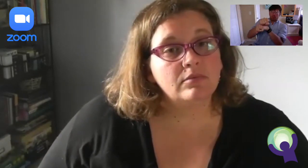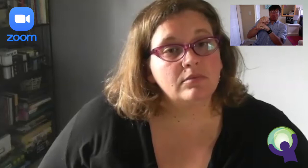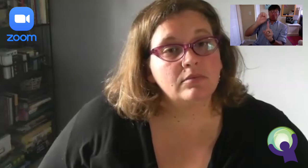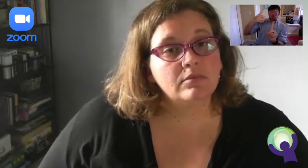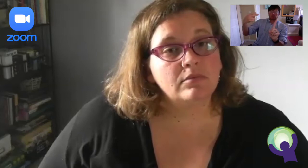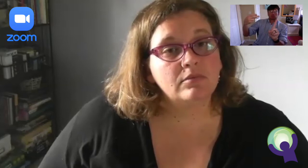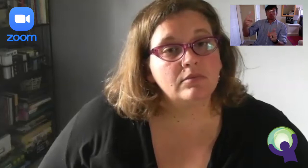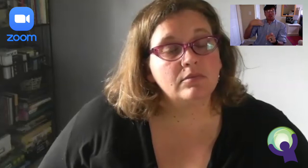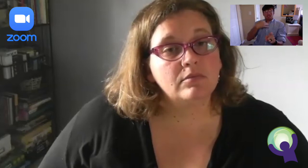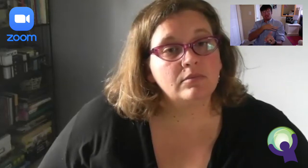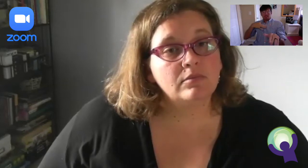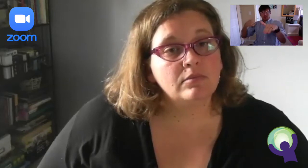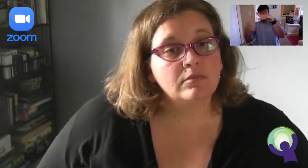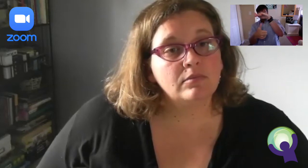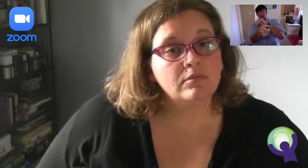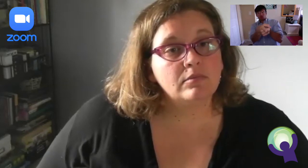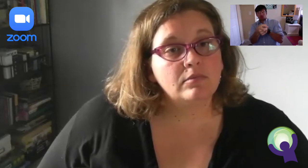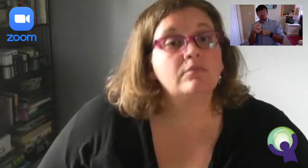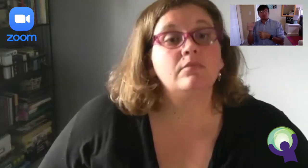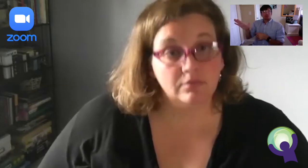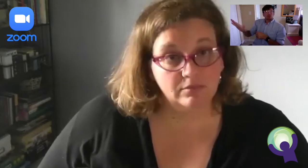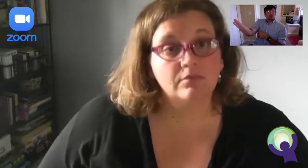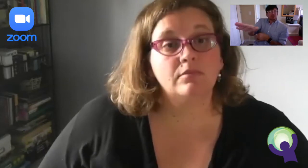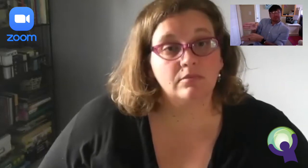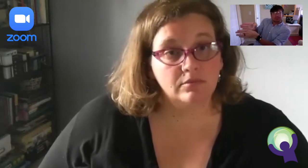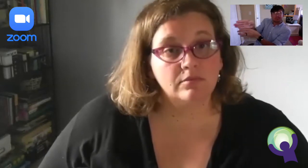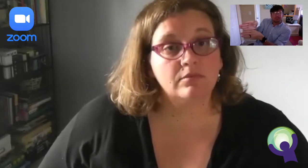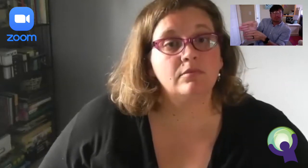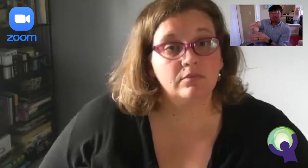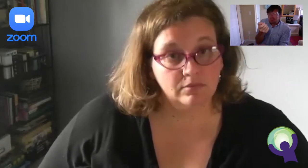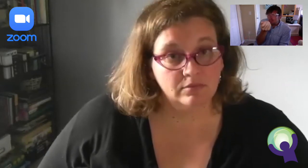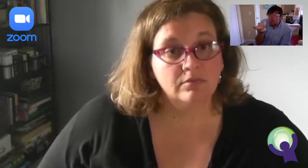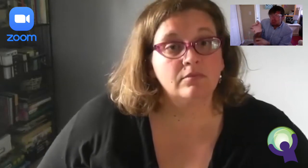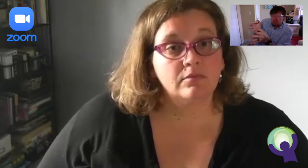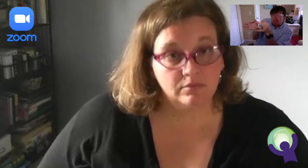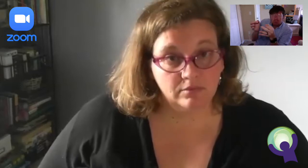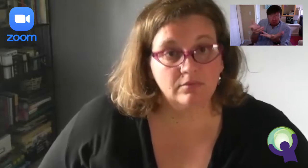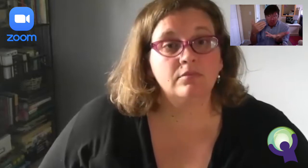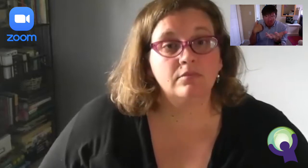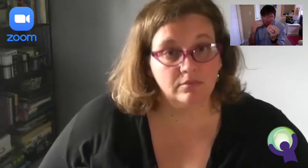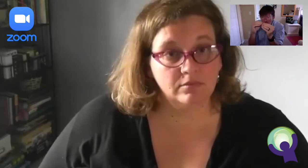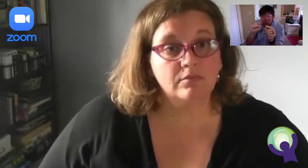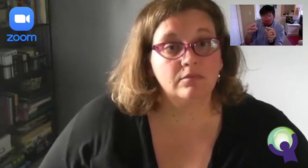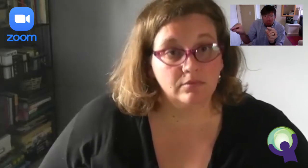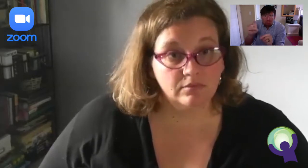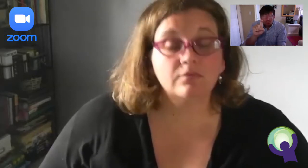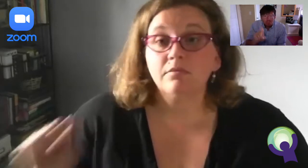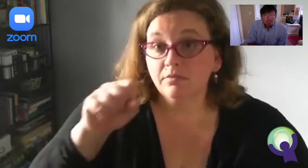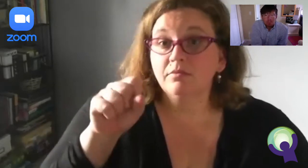maybe you could uh delve into this a little bit more so you have several staff underneath you and can you explain what that looks like